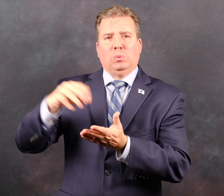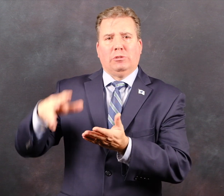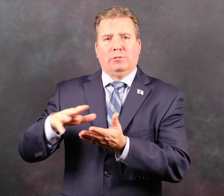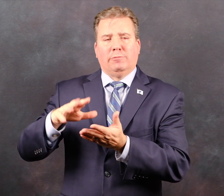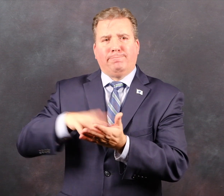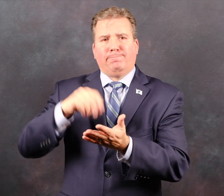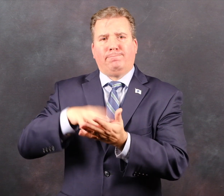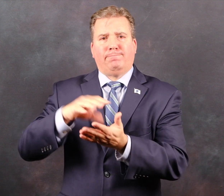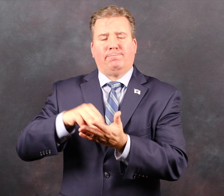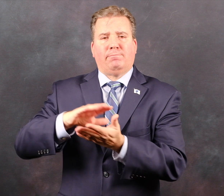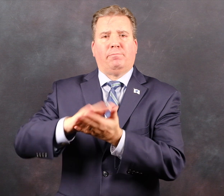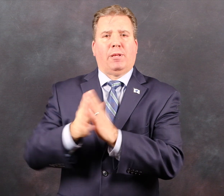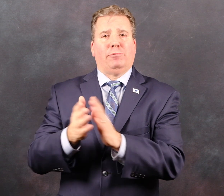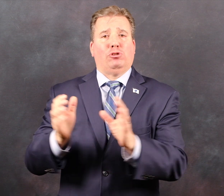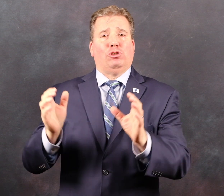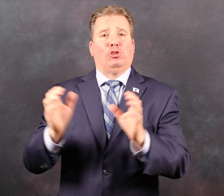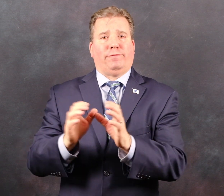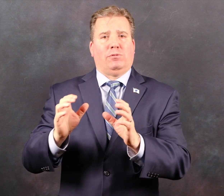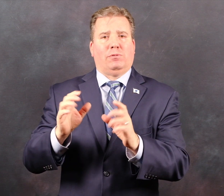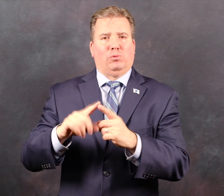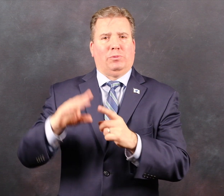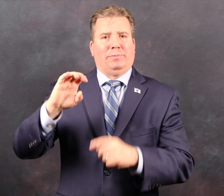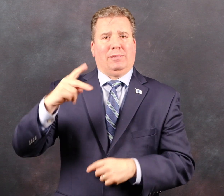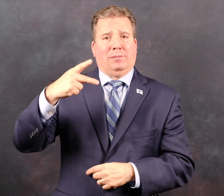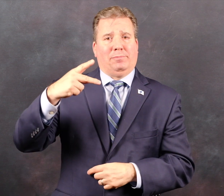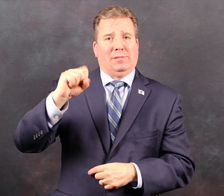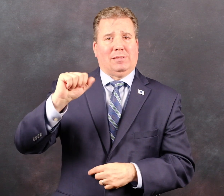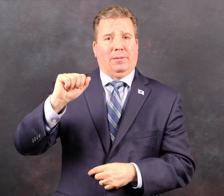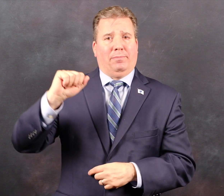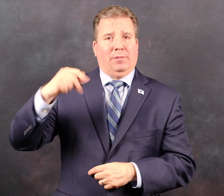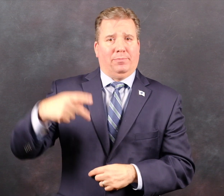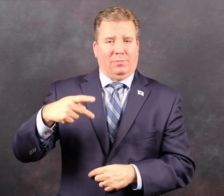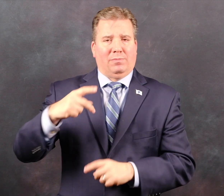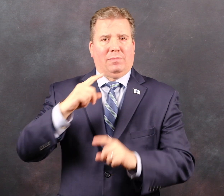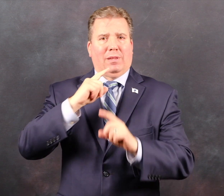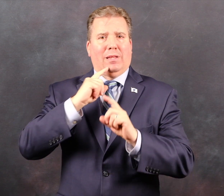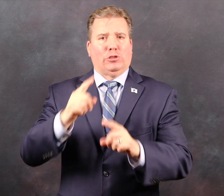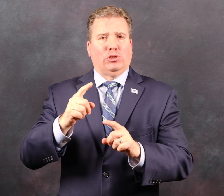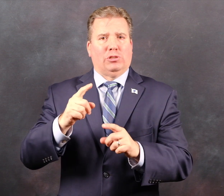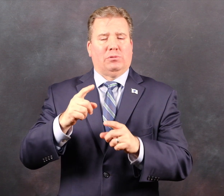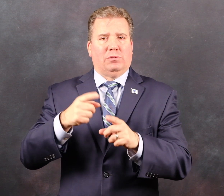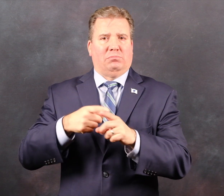We are delighted as MCDHH has had long-standing involvement in this training to ensure that